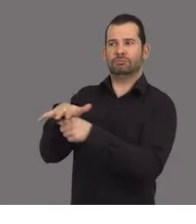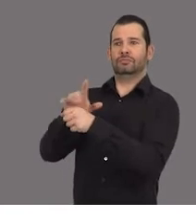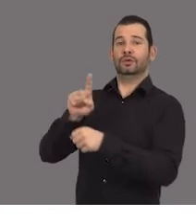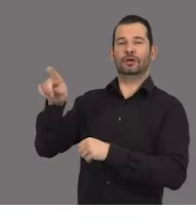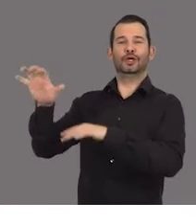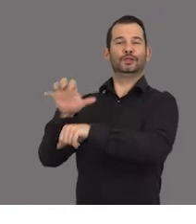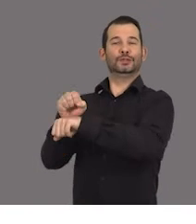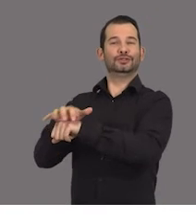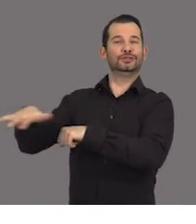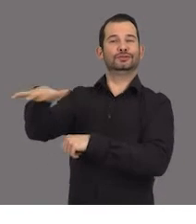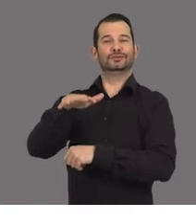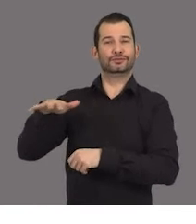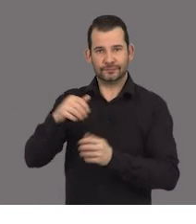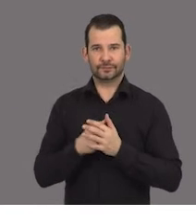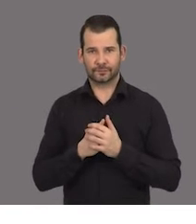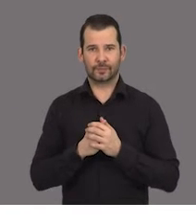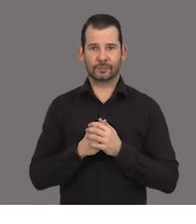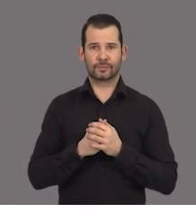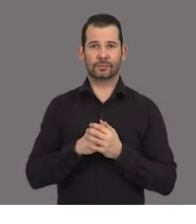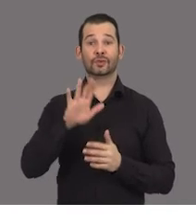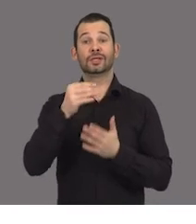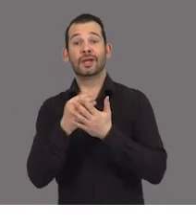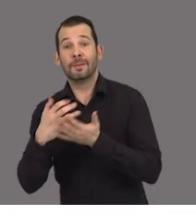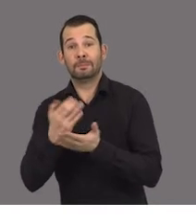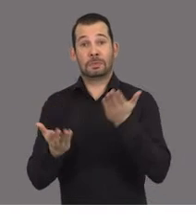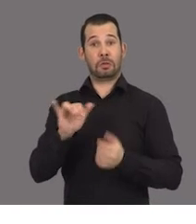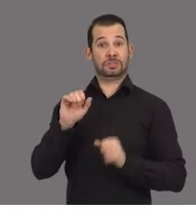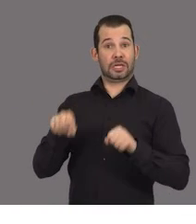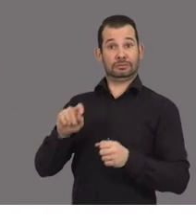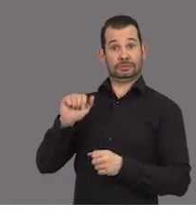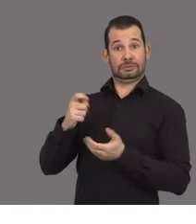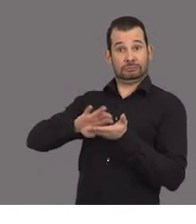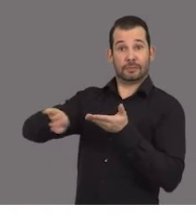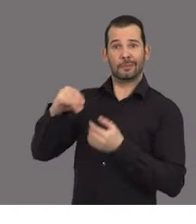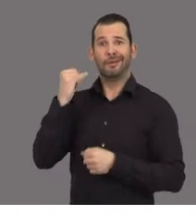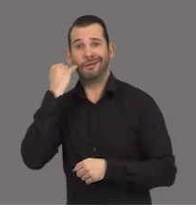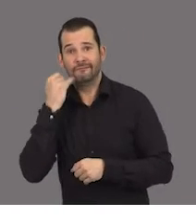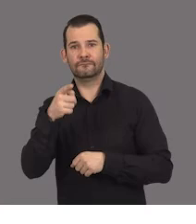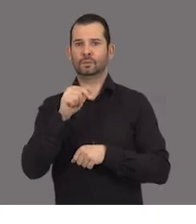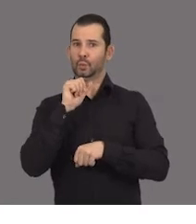Your income may also be tax-exempt if you work on a reserve but don’t live there.